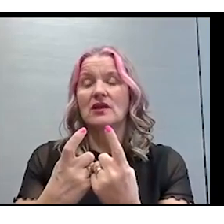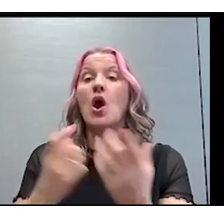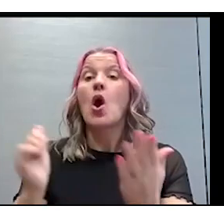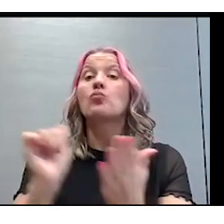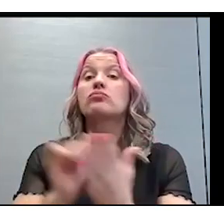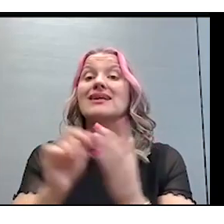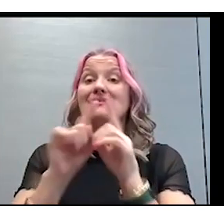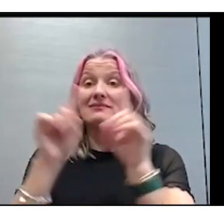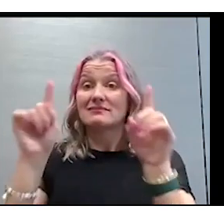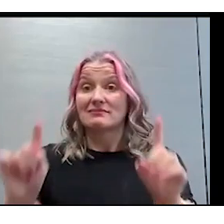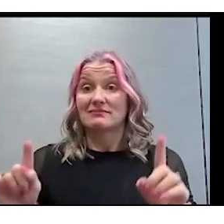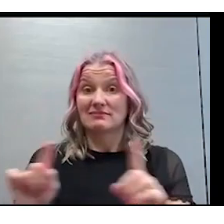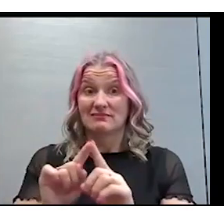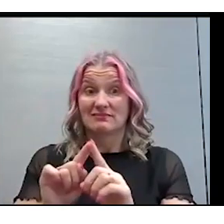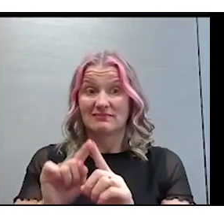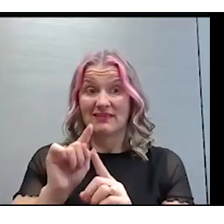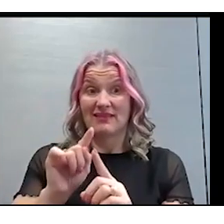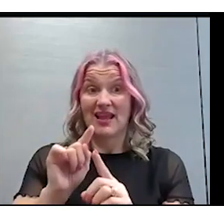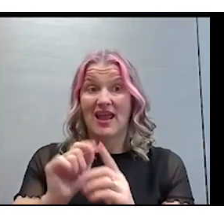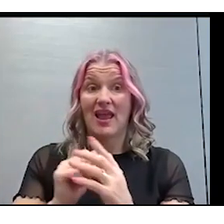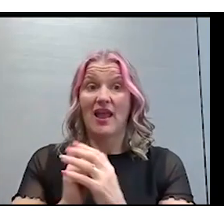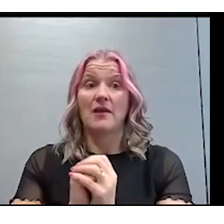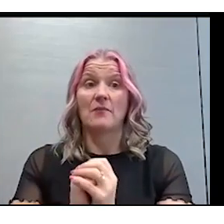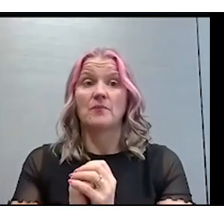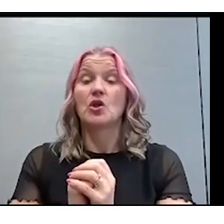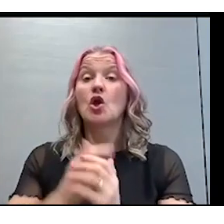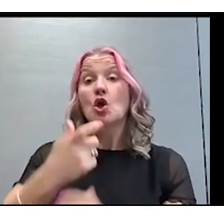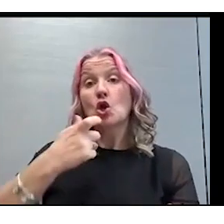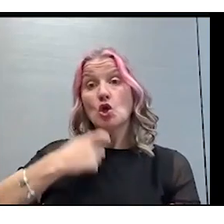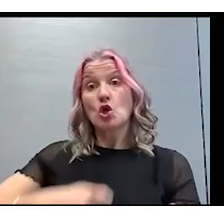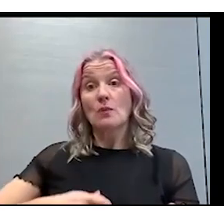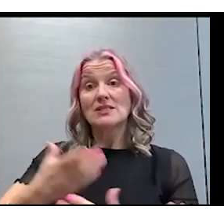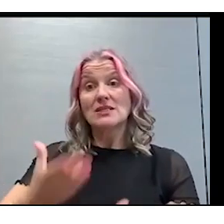on my slide and talks about the fact that humans actually absorb bias from